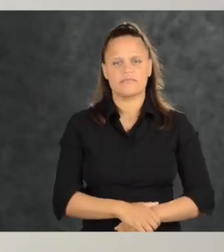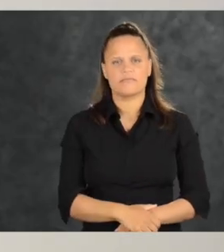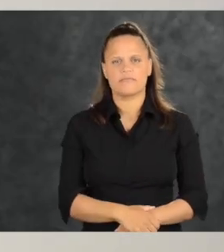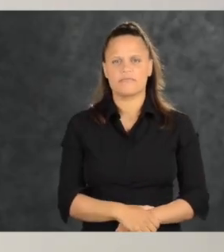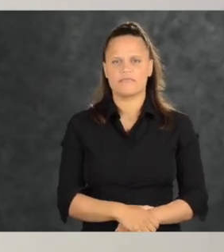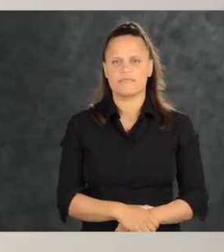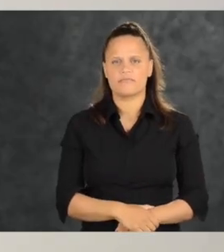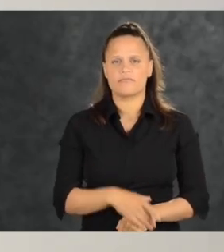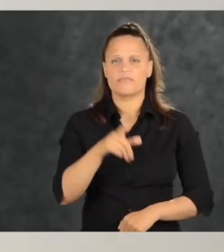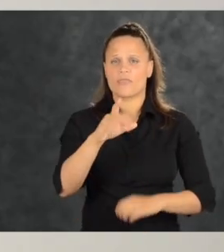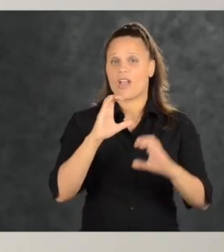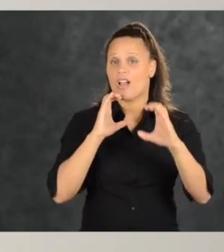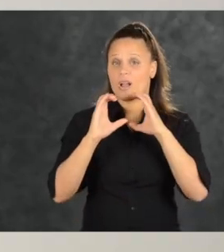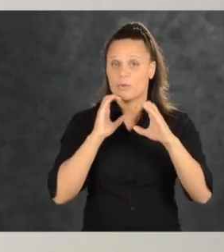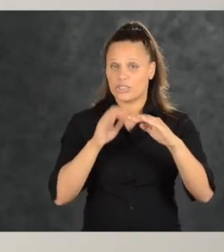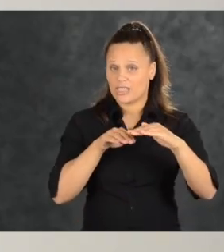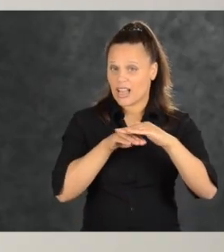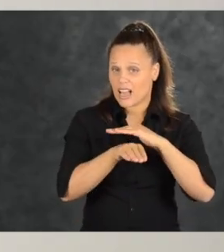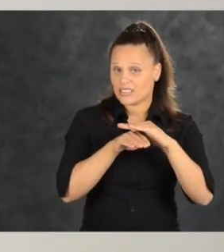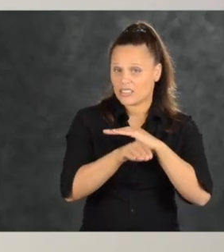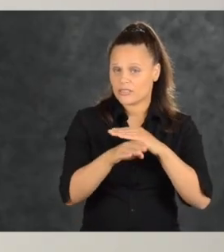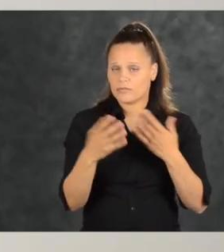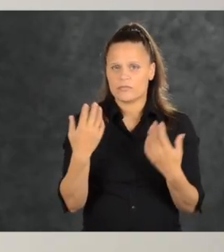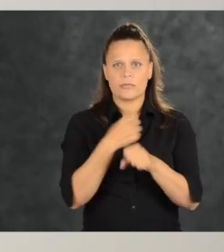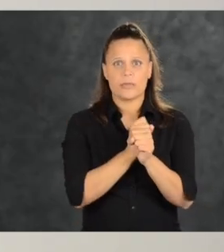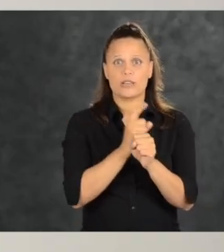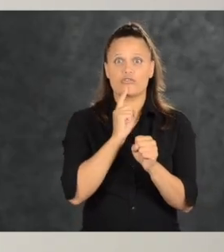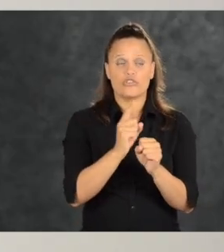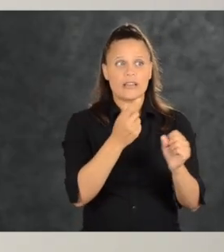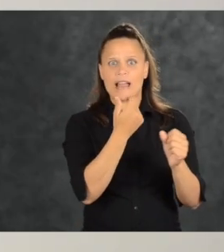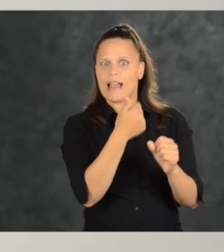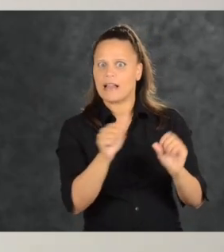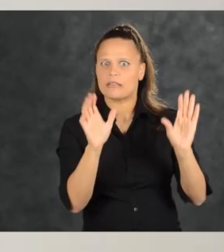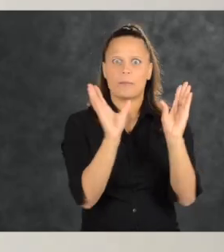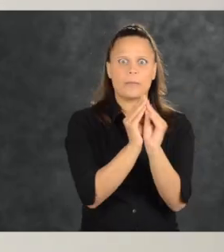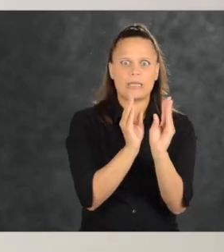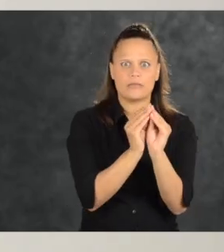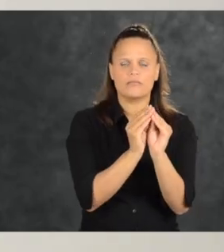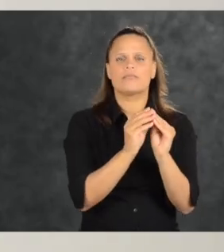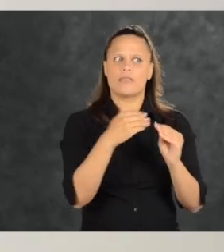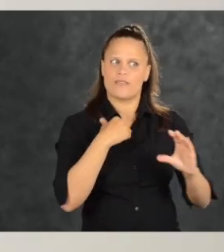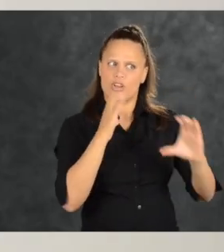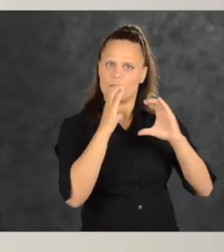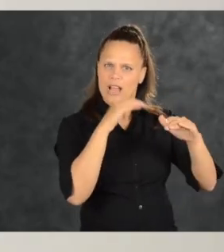you the opportunity to get into a job. Sadie is shown seated before the view switches to a search